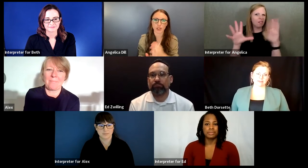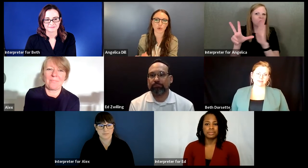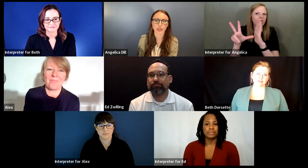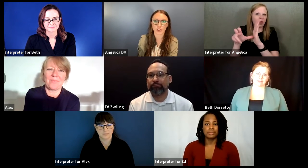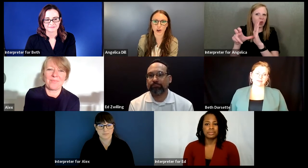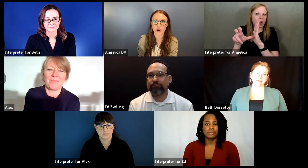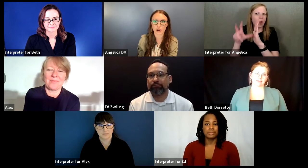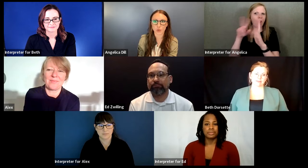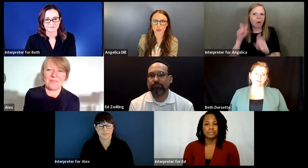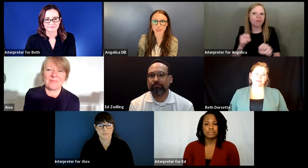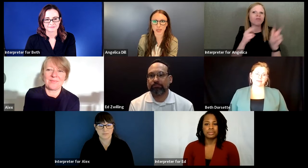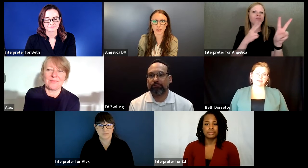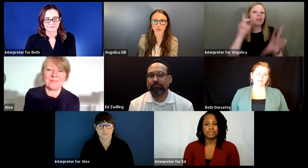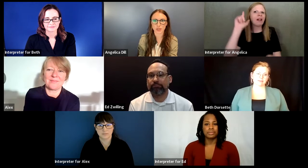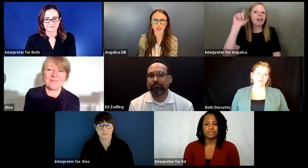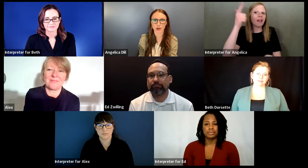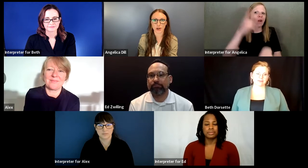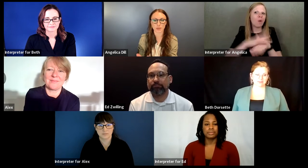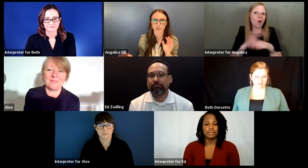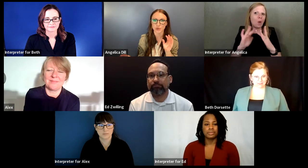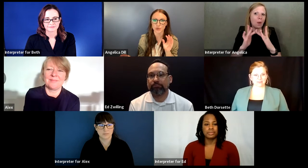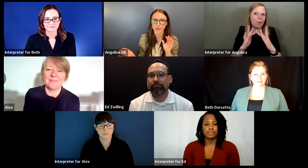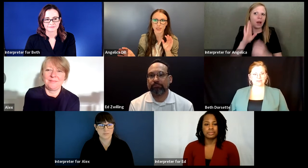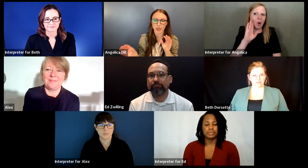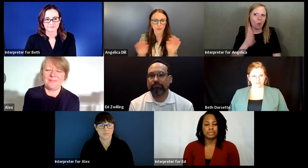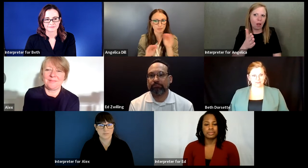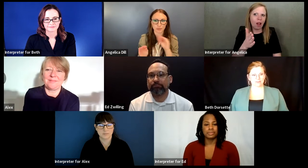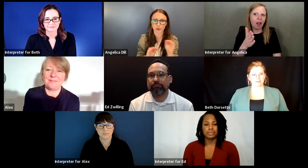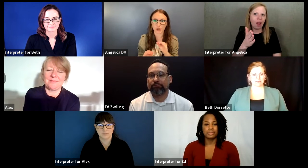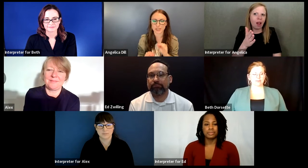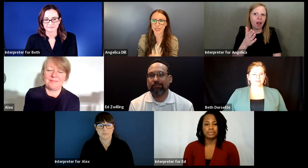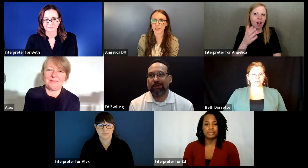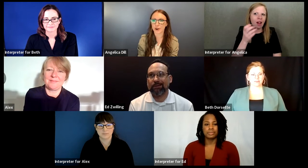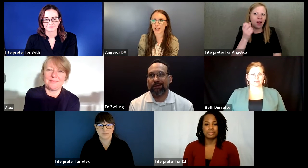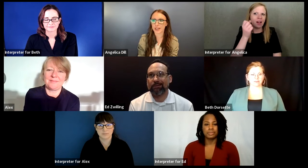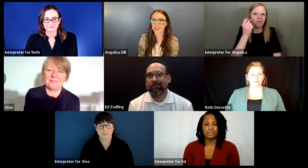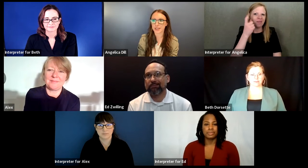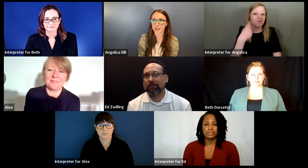It will be available later on on our website once we are able to put it altogether and